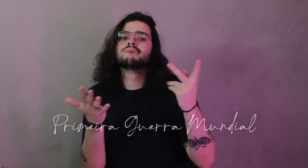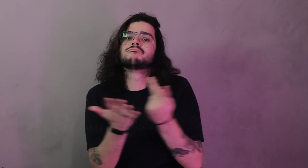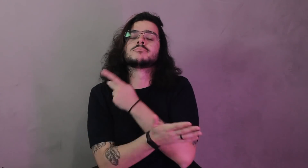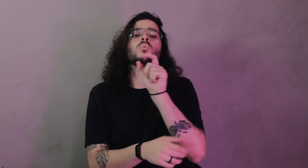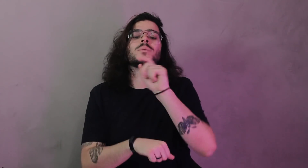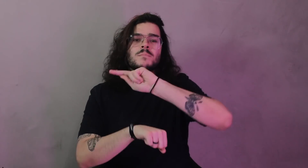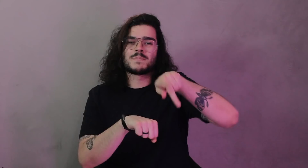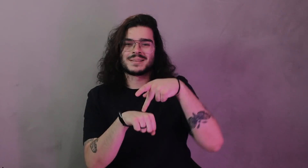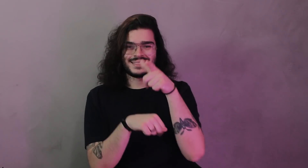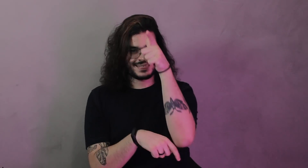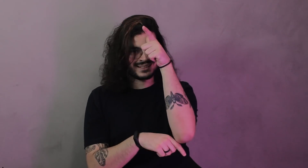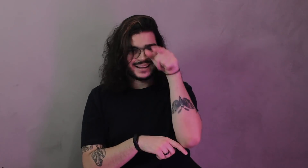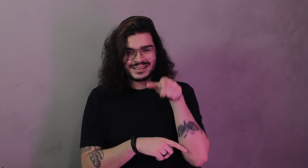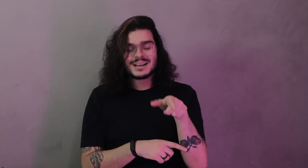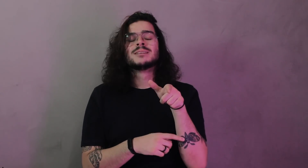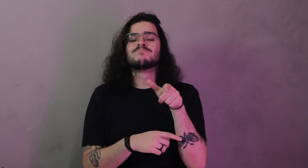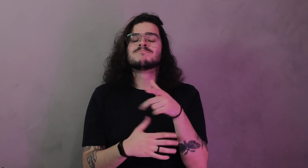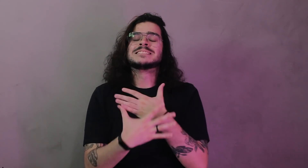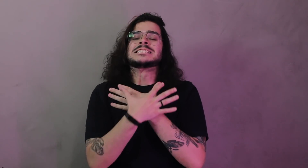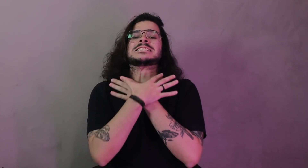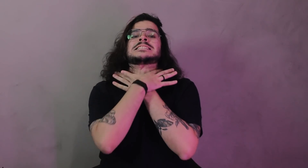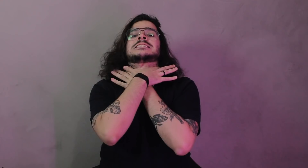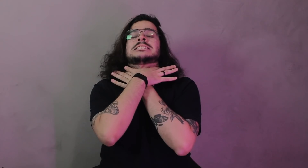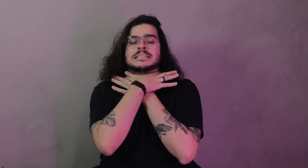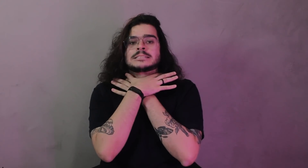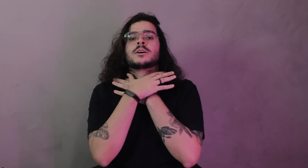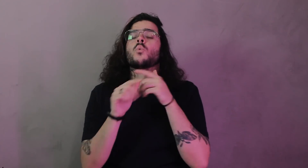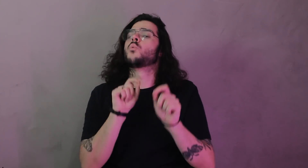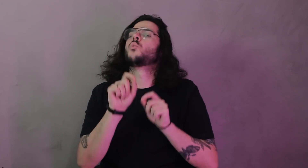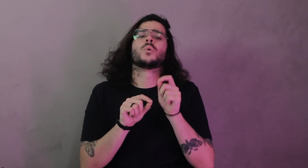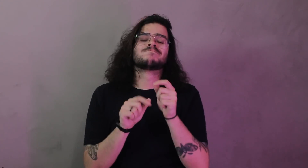Germany was in crisis.